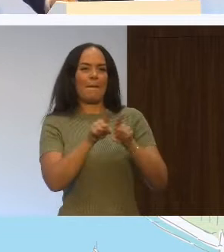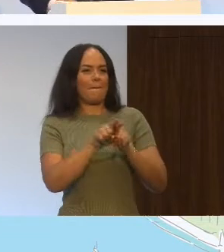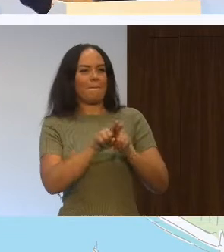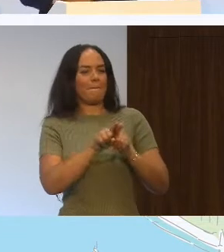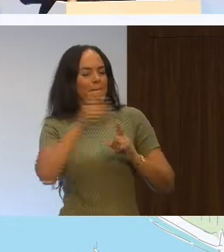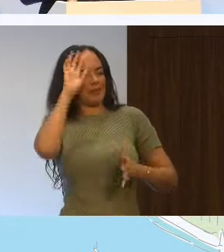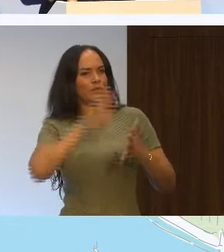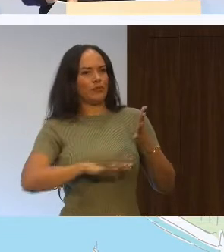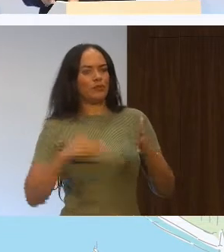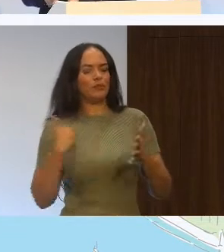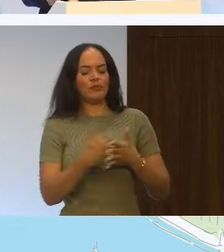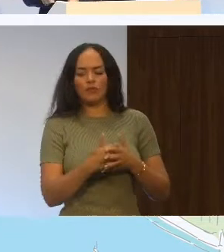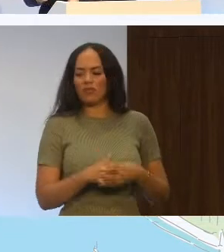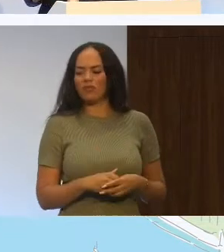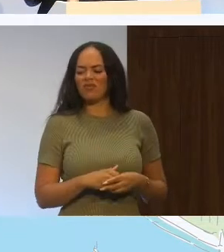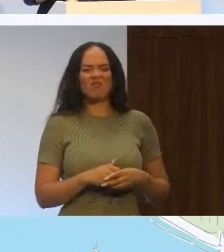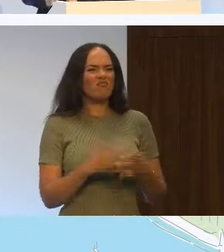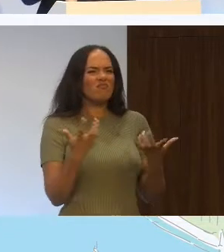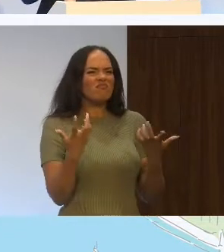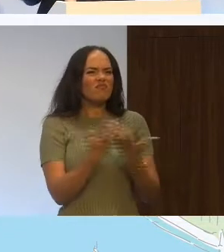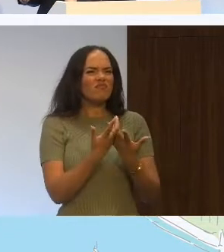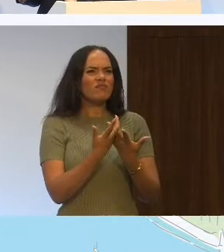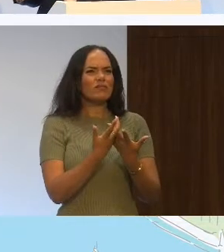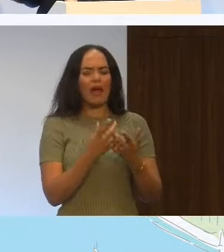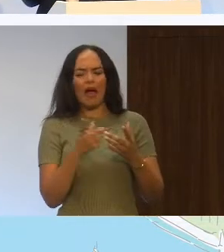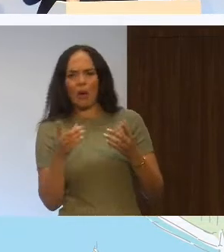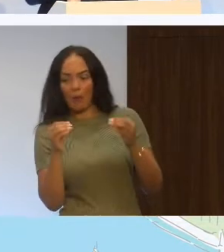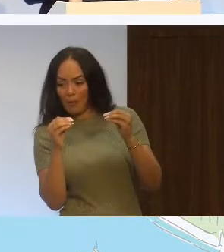And how do we know what is what? How do we know if they have BPPV or if they have migraine